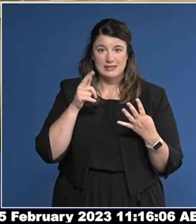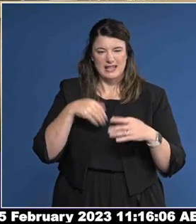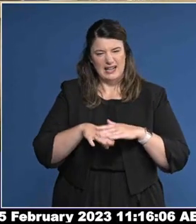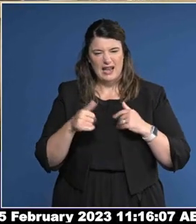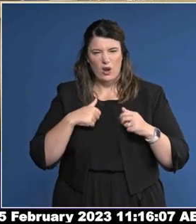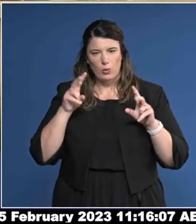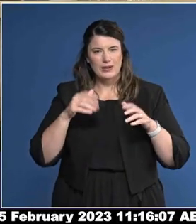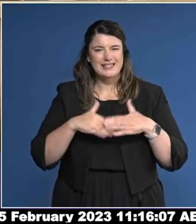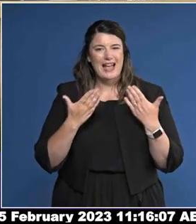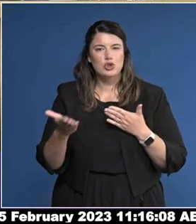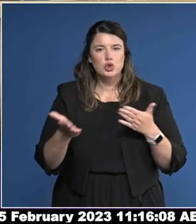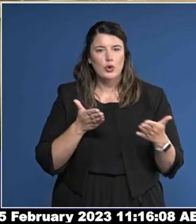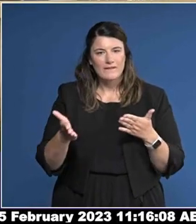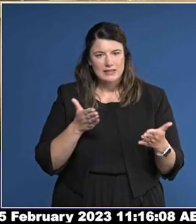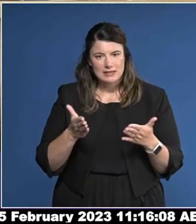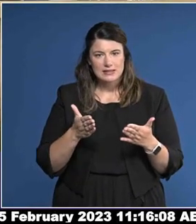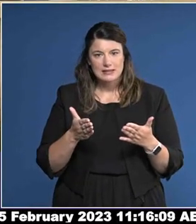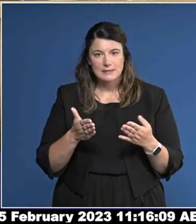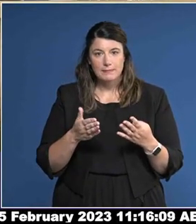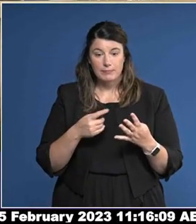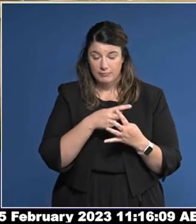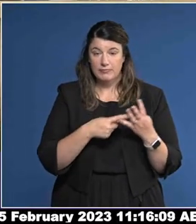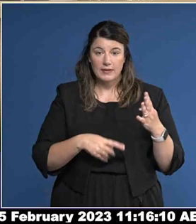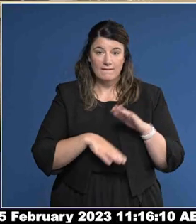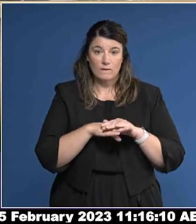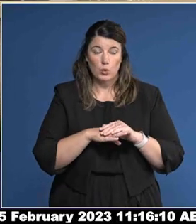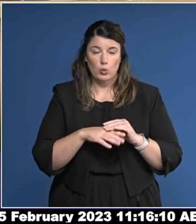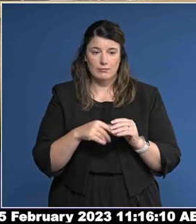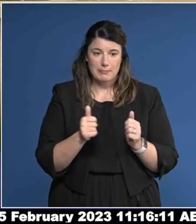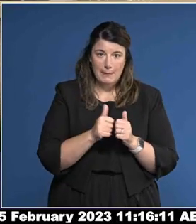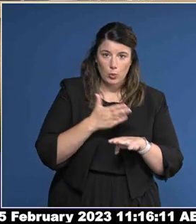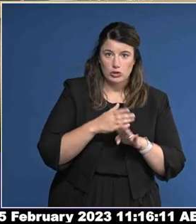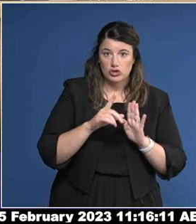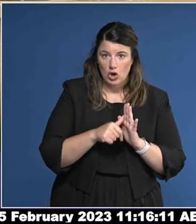they have full administration time to allow them to complete a lot of those data tasks.